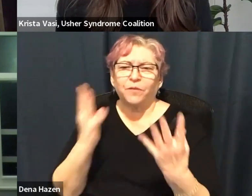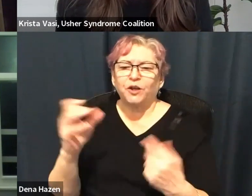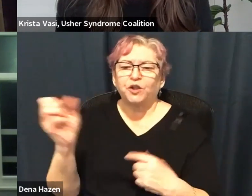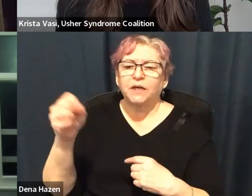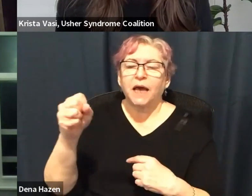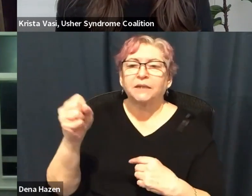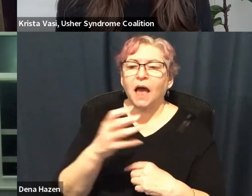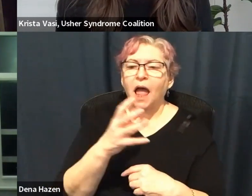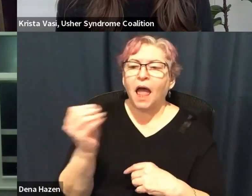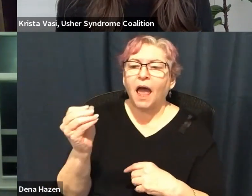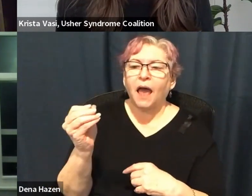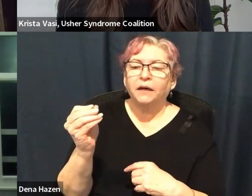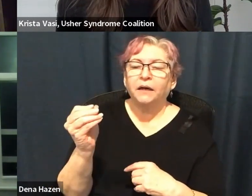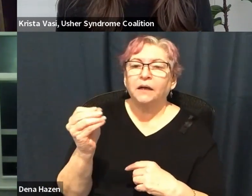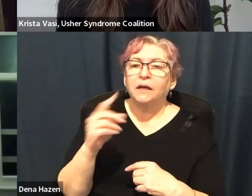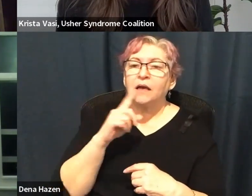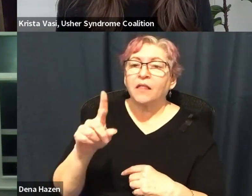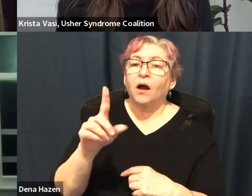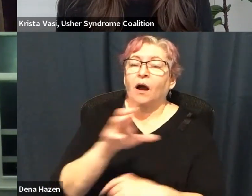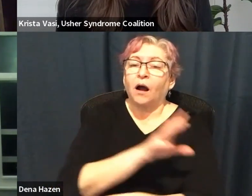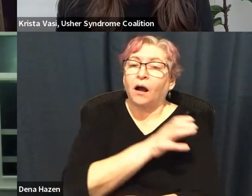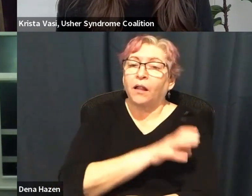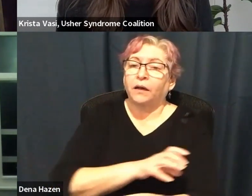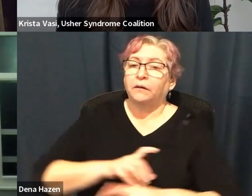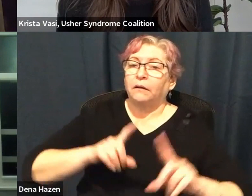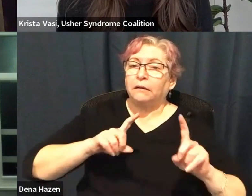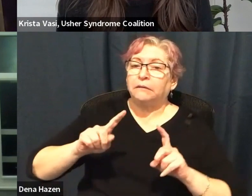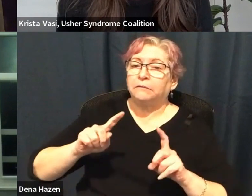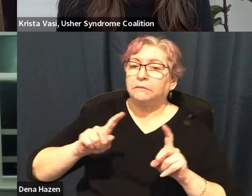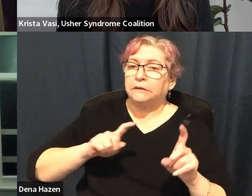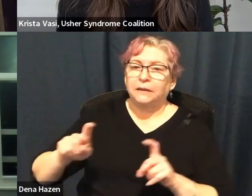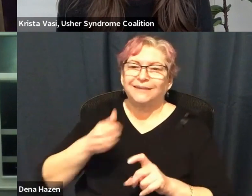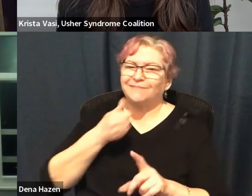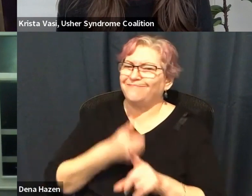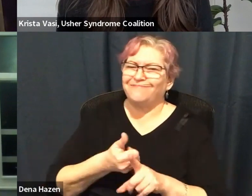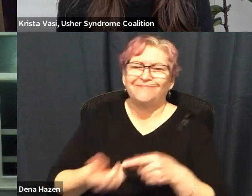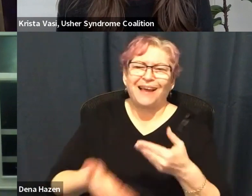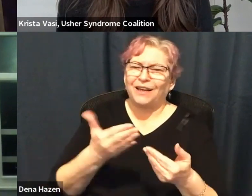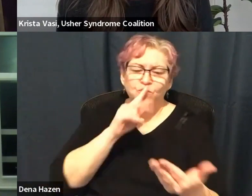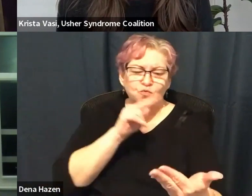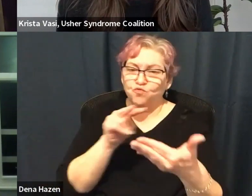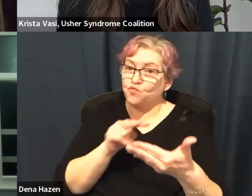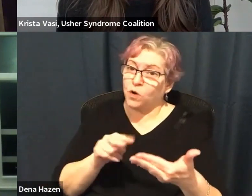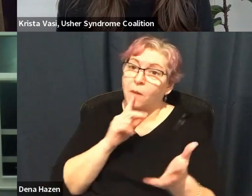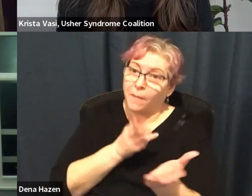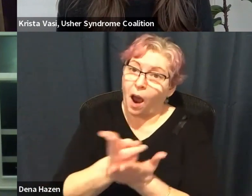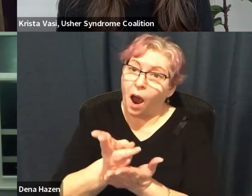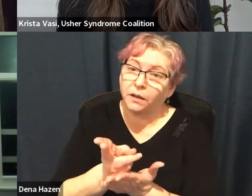And you know, the clinical tests are not very easy to read, if I can be honest. So I would always recommend if you